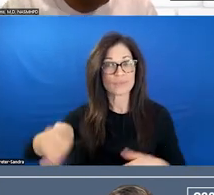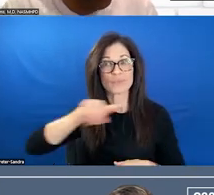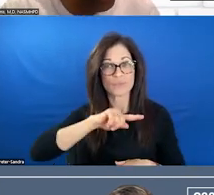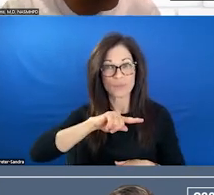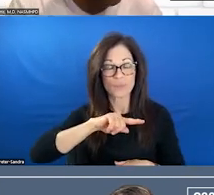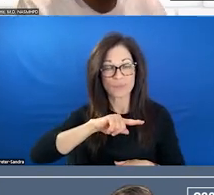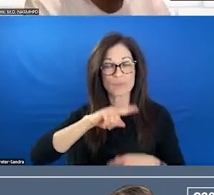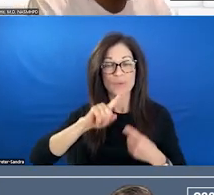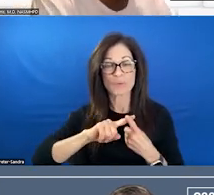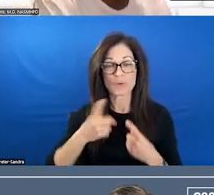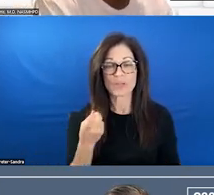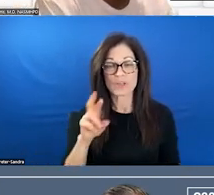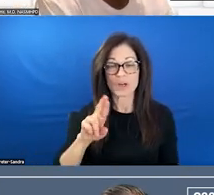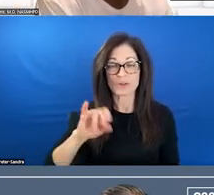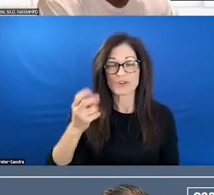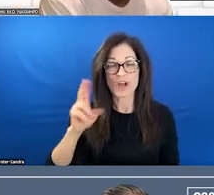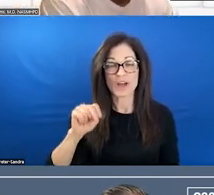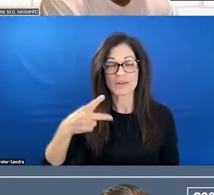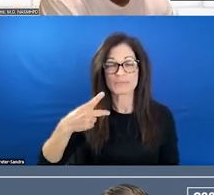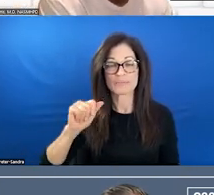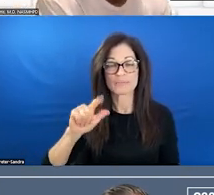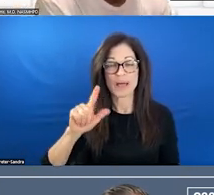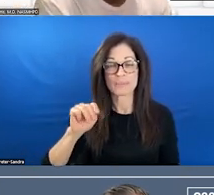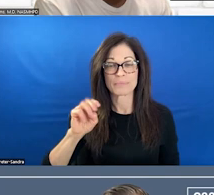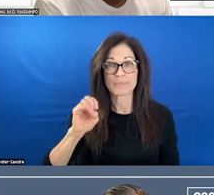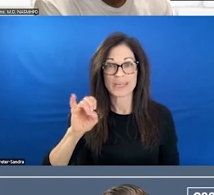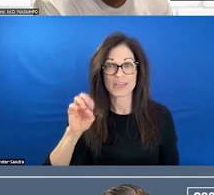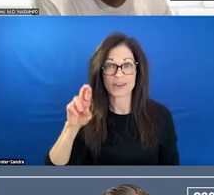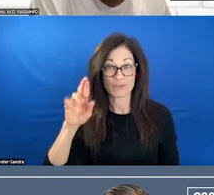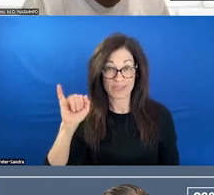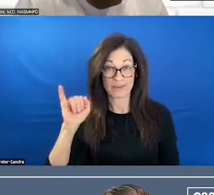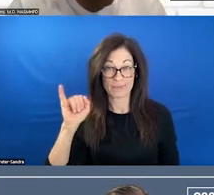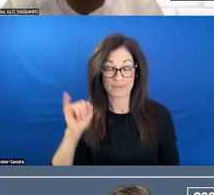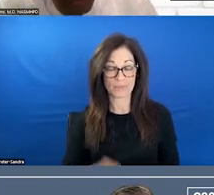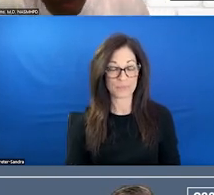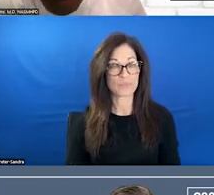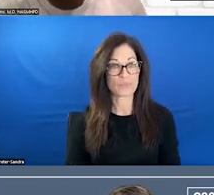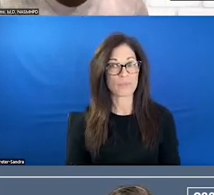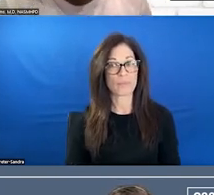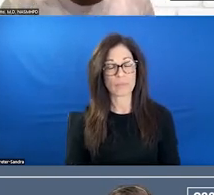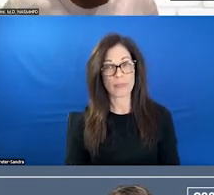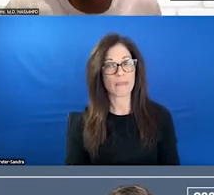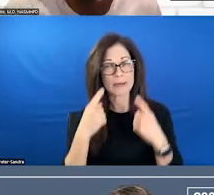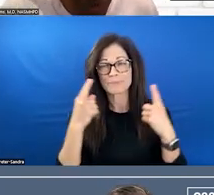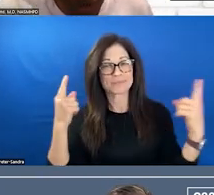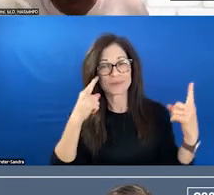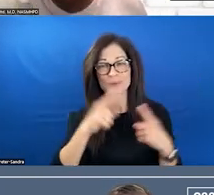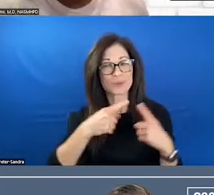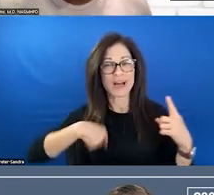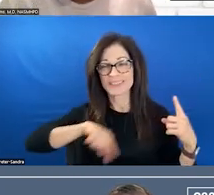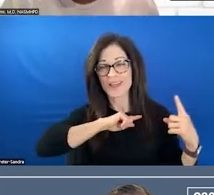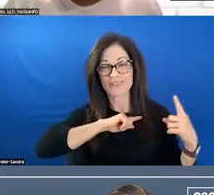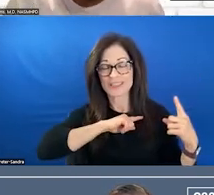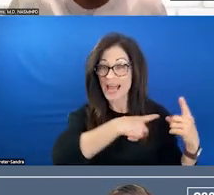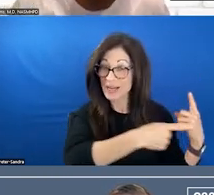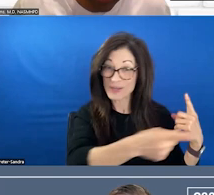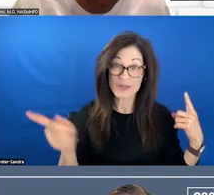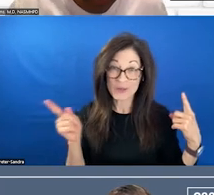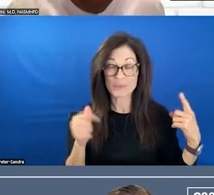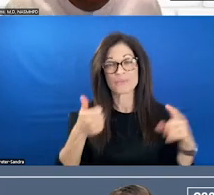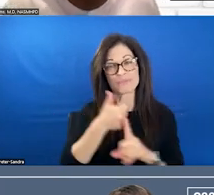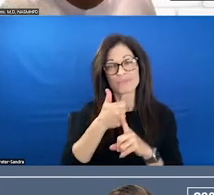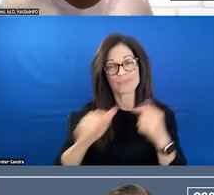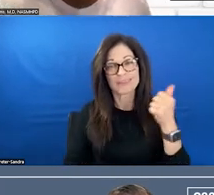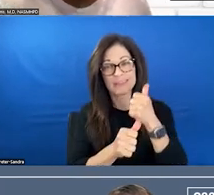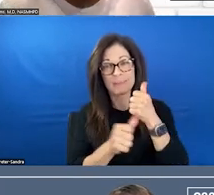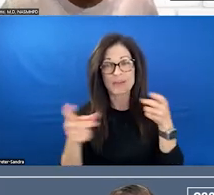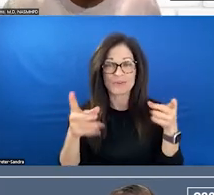DOCTOR JANUARY PALMERI. WELL KNOWN TO ALL OF US AND ALL OF YOU. DEPUTY DIRECTOR OF 988 AND